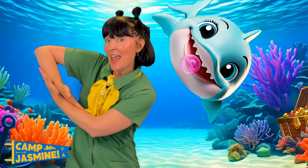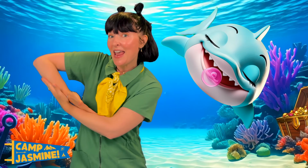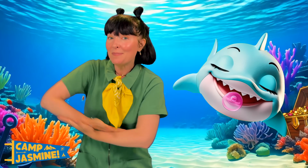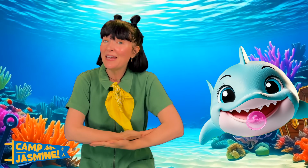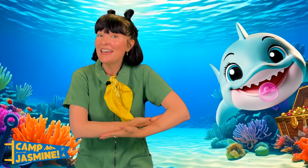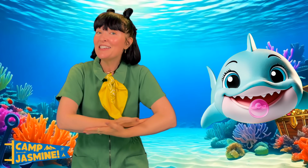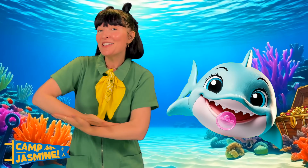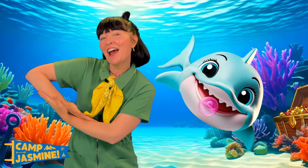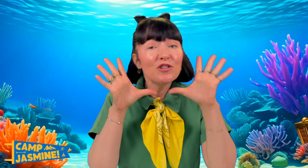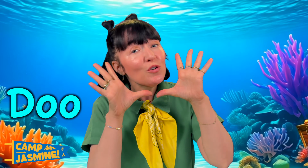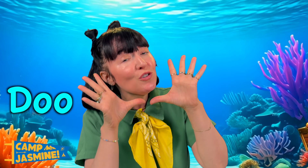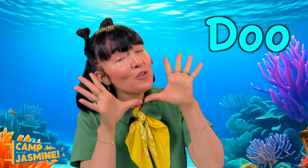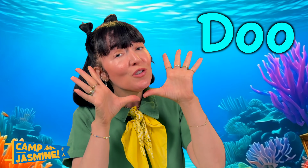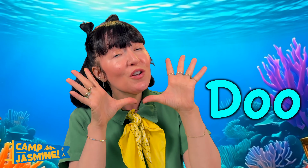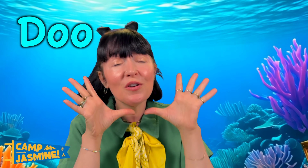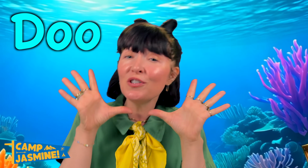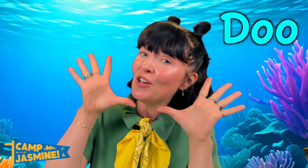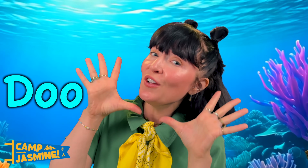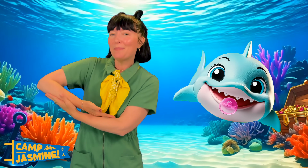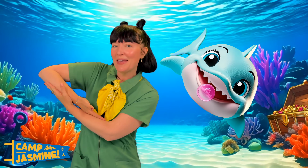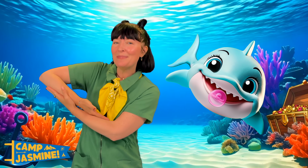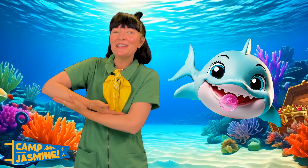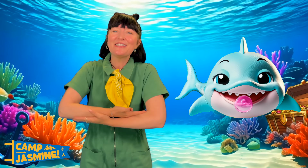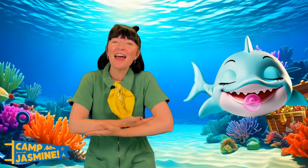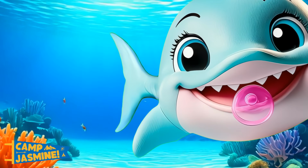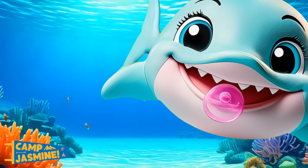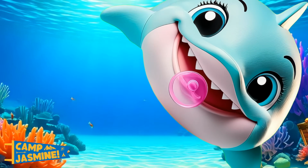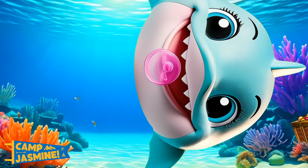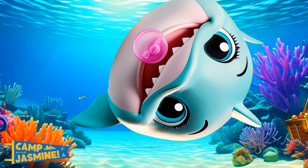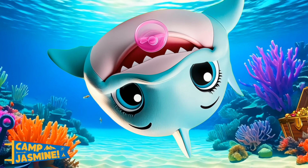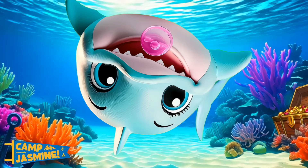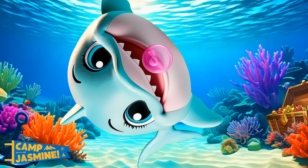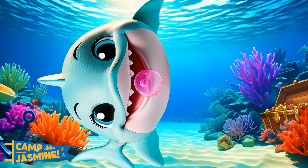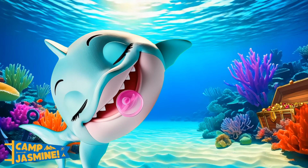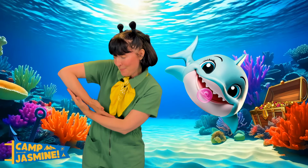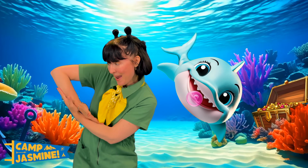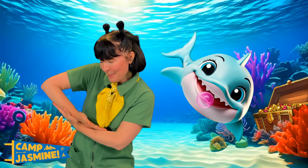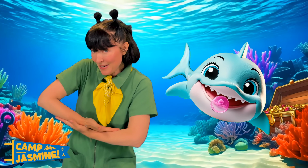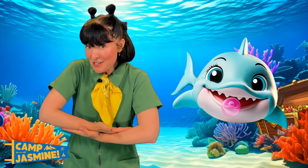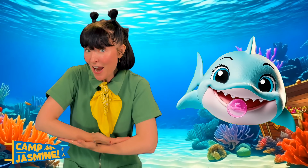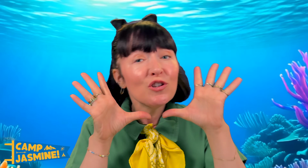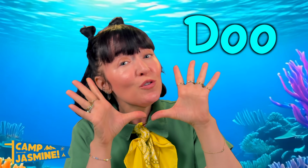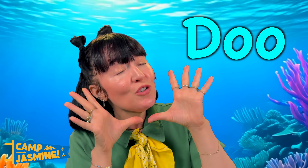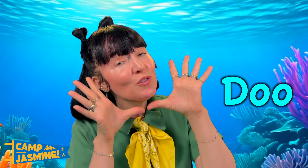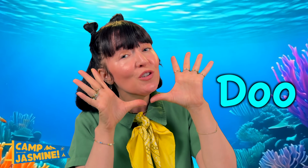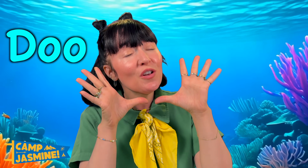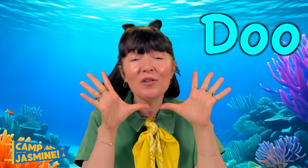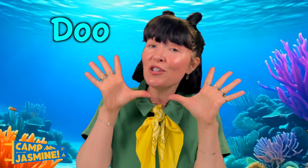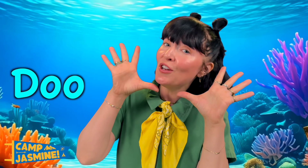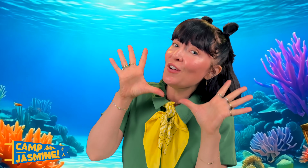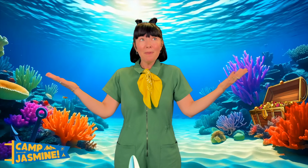Baby shark doo doo, doo doo, doo doo